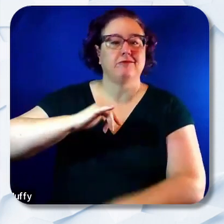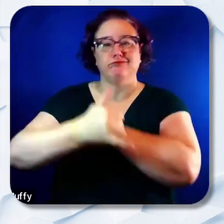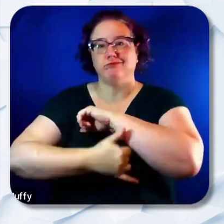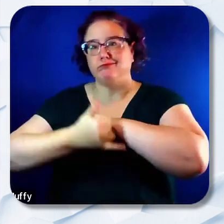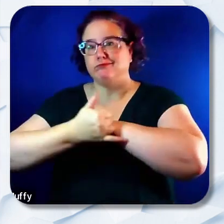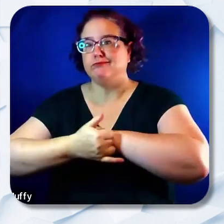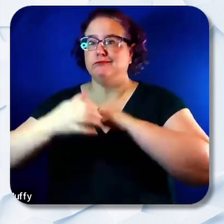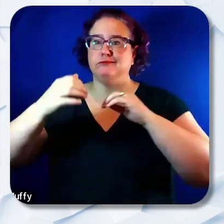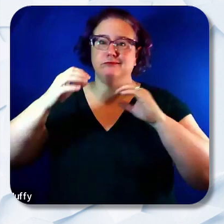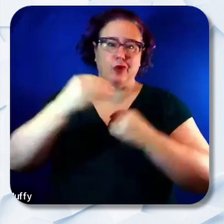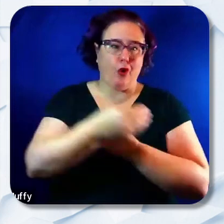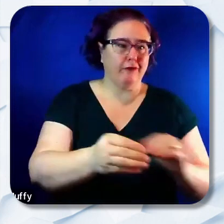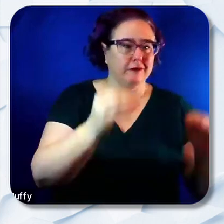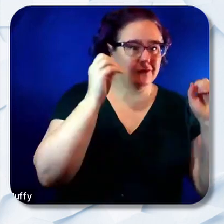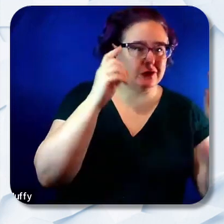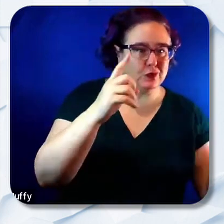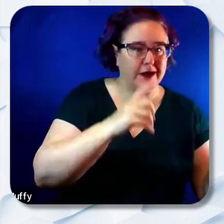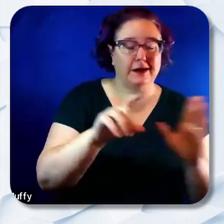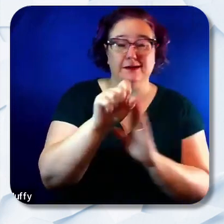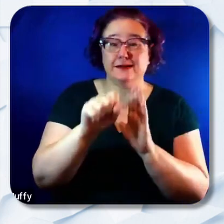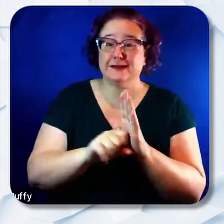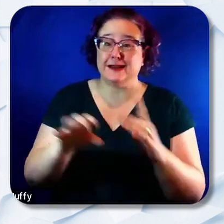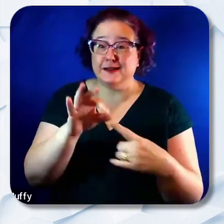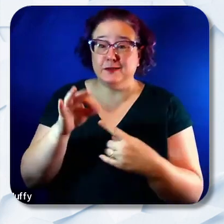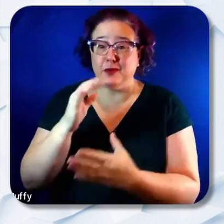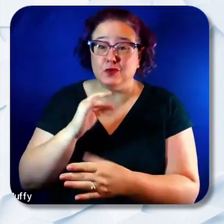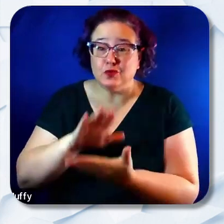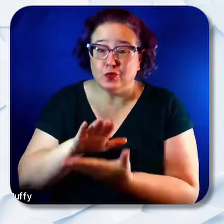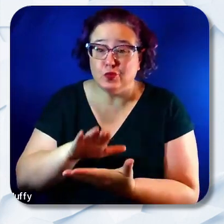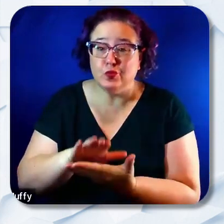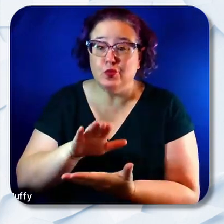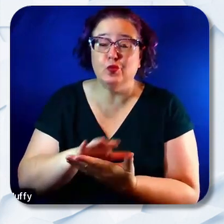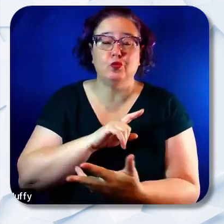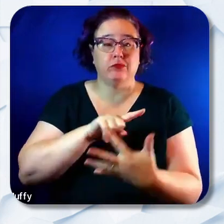schools and state special schools to provide professional learning in order to promote